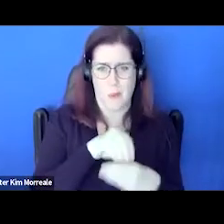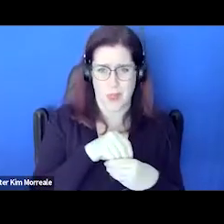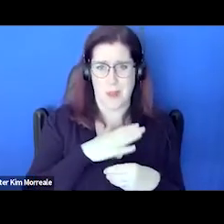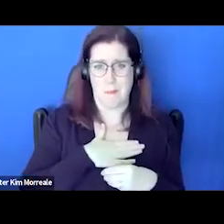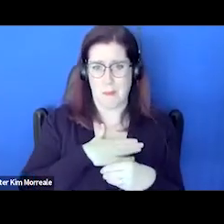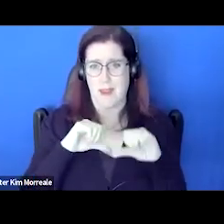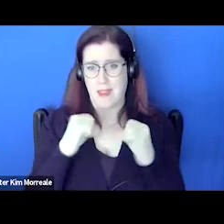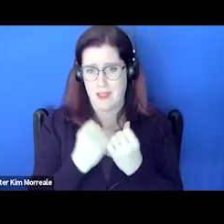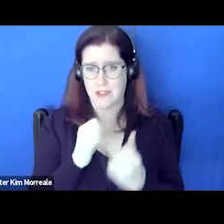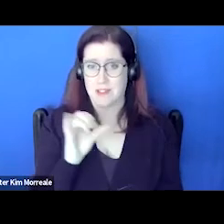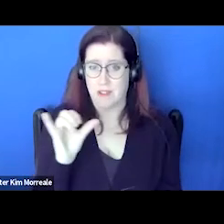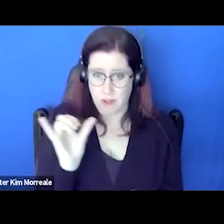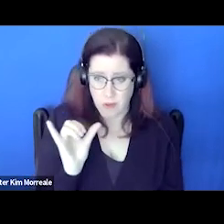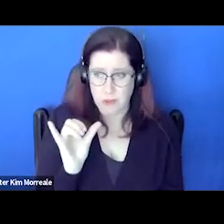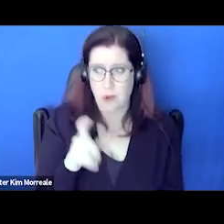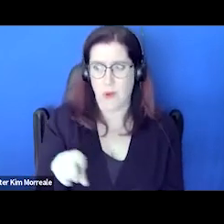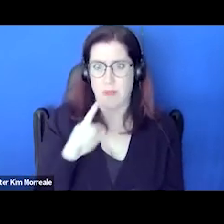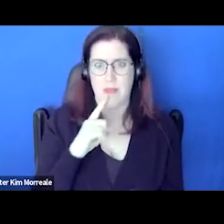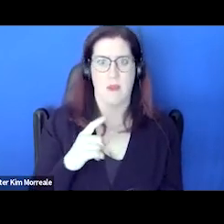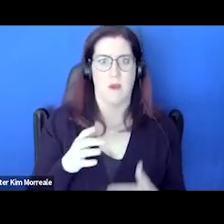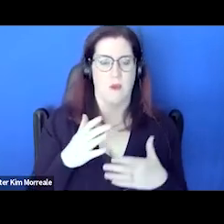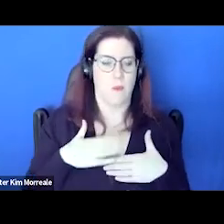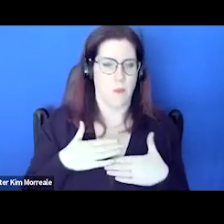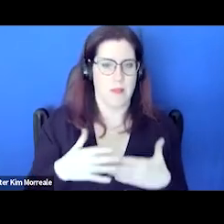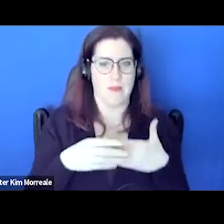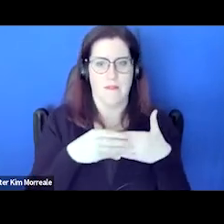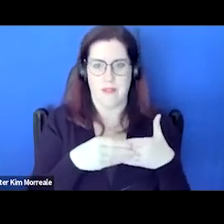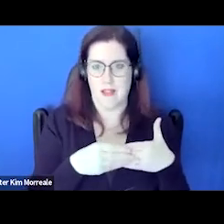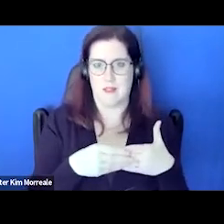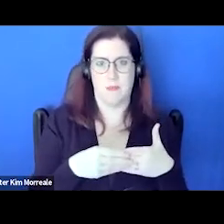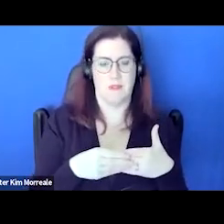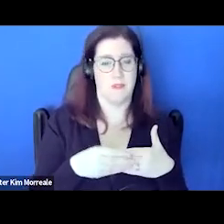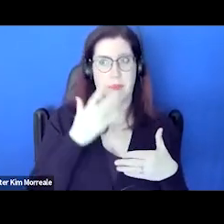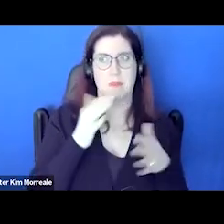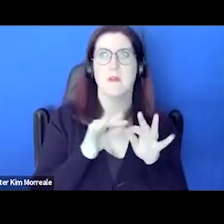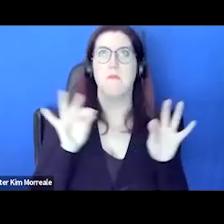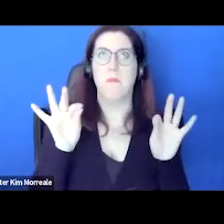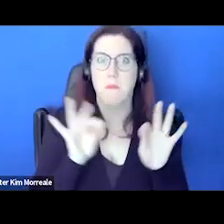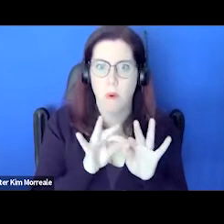who were willing to be flexible with me, going back to what Kim said, it's so important to be flexible.